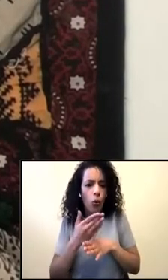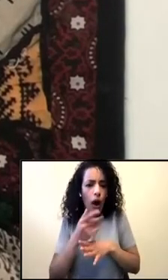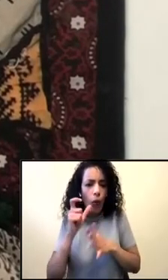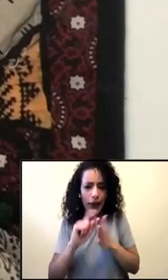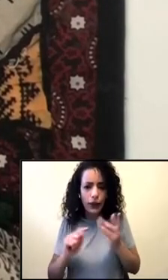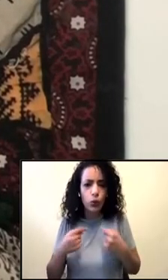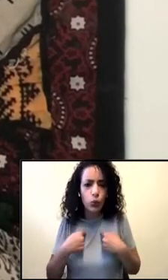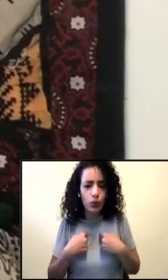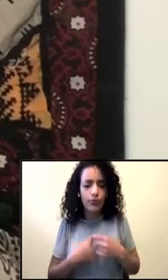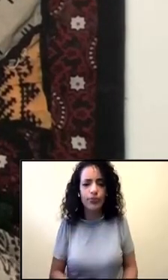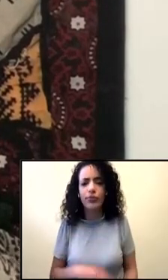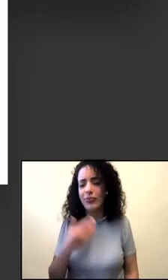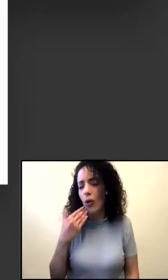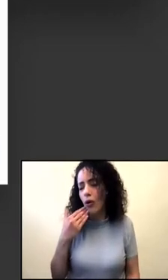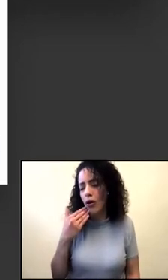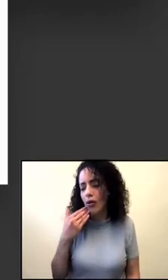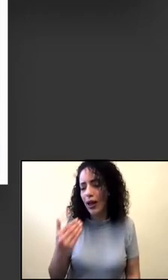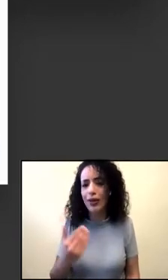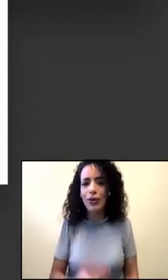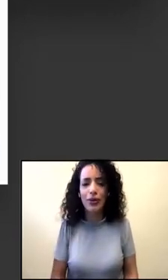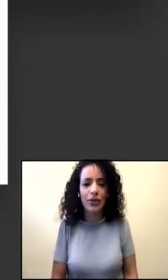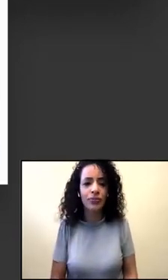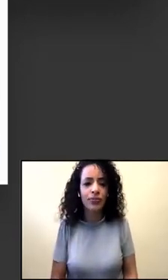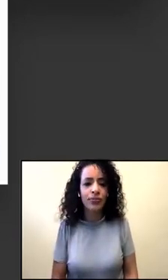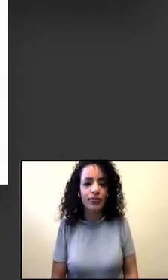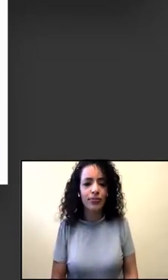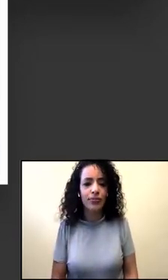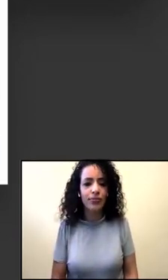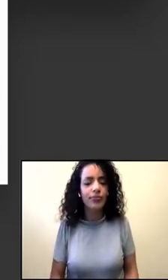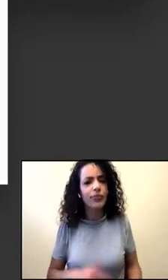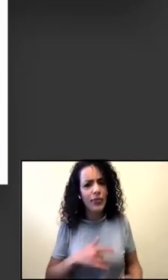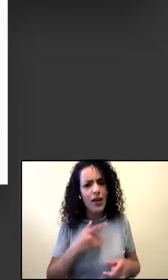Thank you so much Sadiya. And I feel like we're going to keep coming back to some of these themes